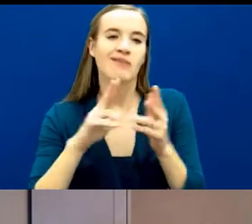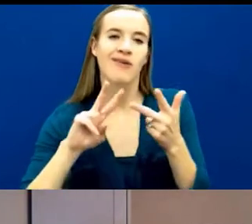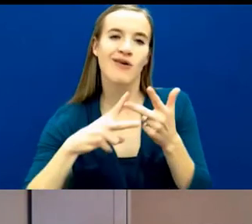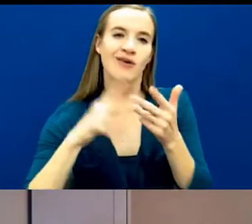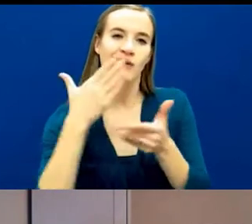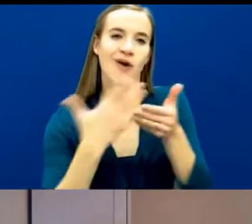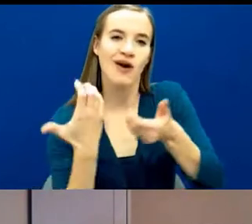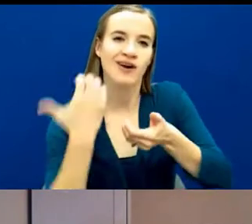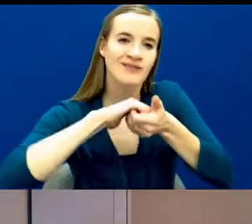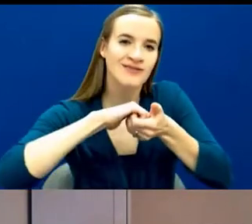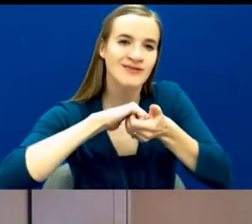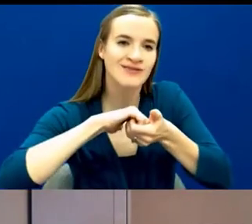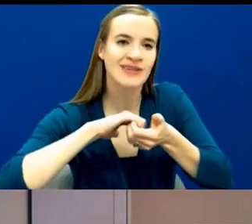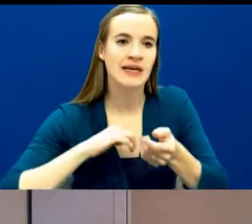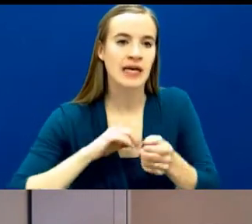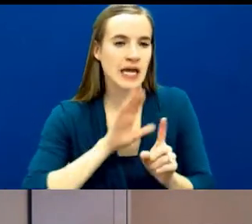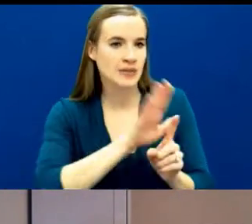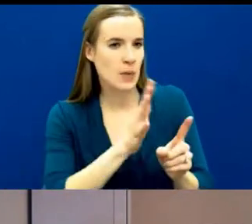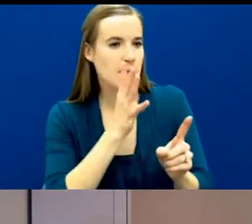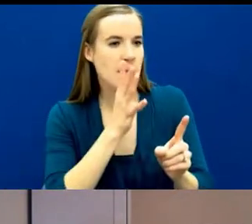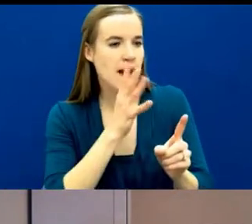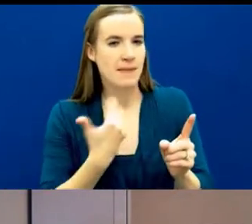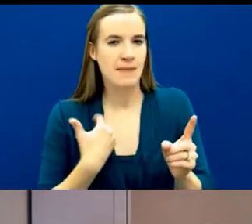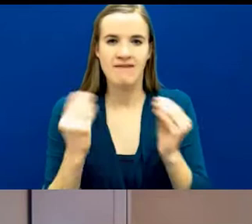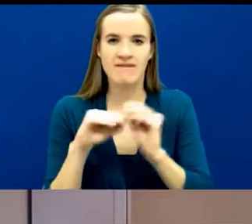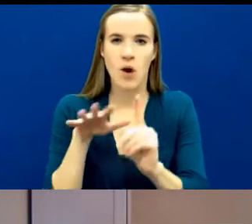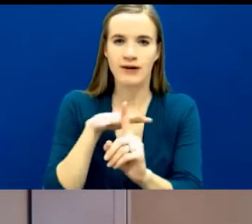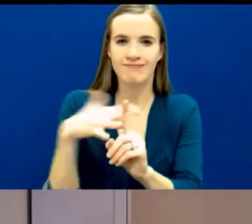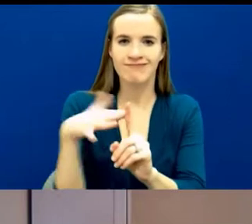because she had a better context for understanding what had been going on,